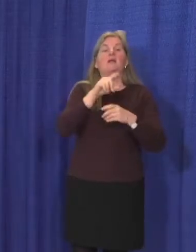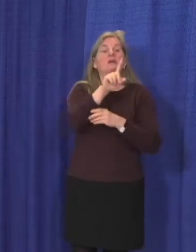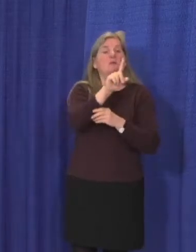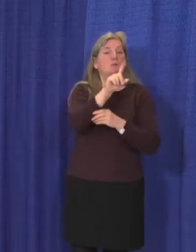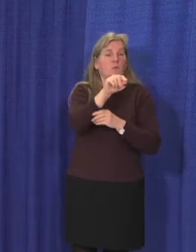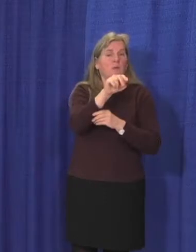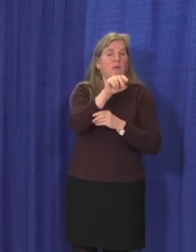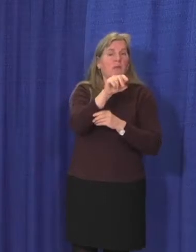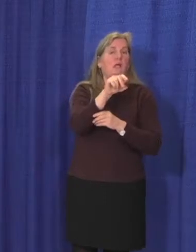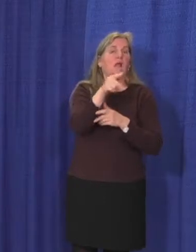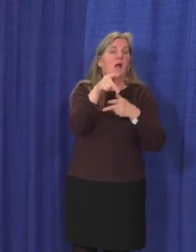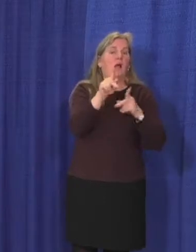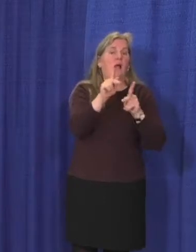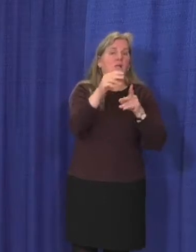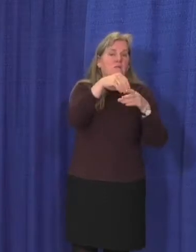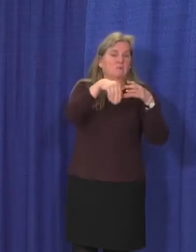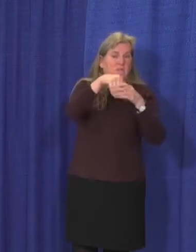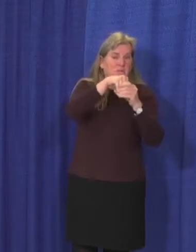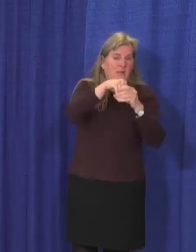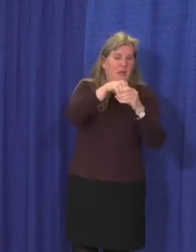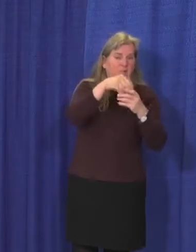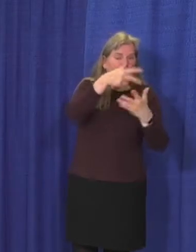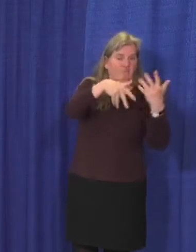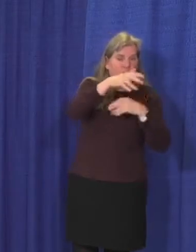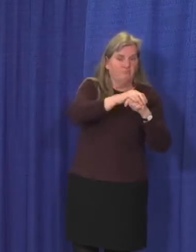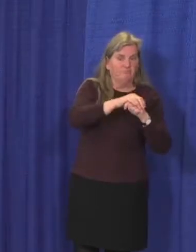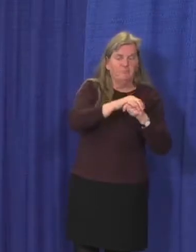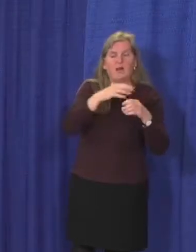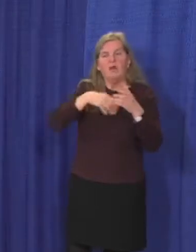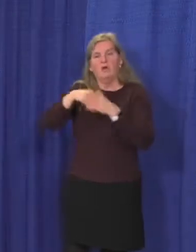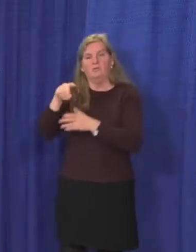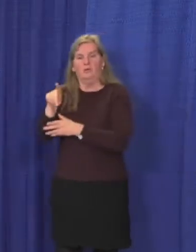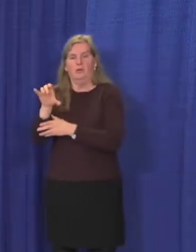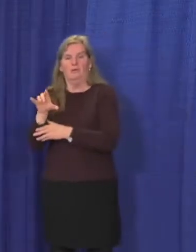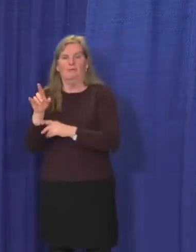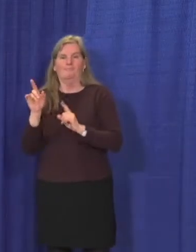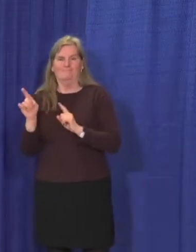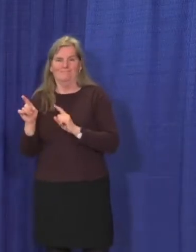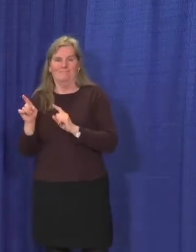increase indoor limits to 20 people and outdoor to 100